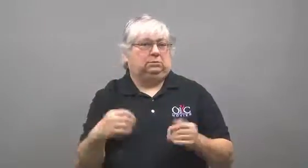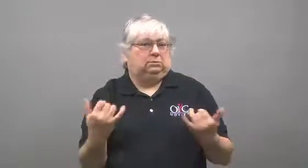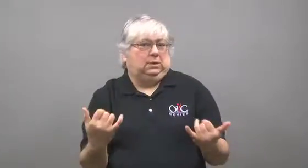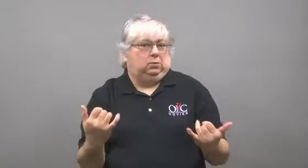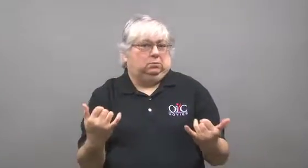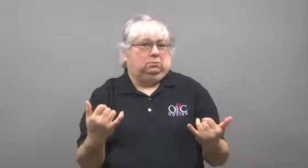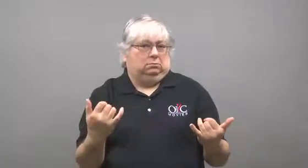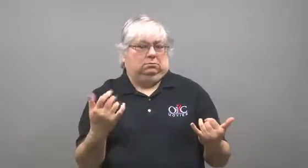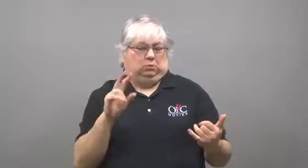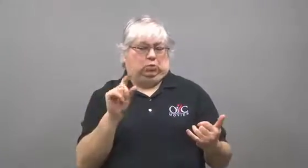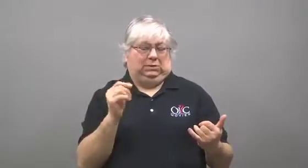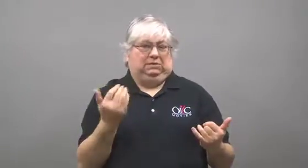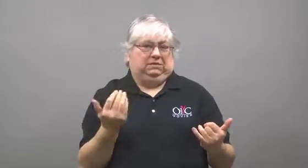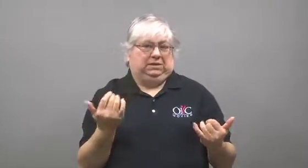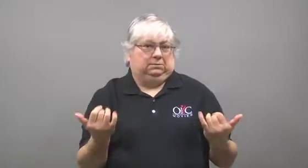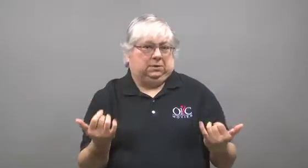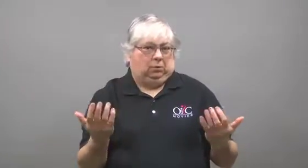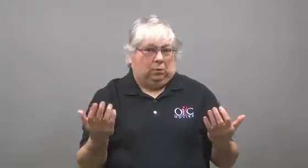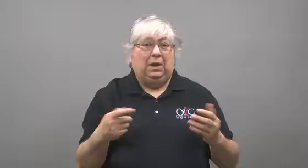That's as of now, in 2015.